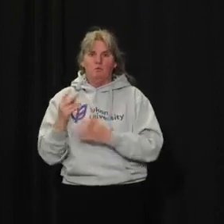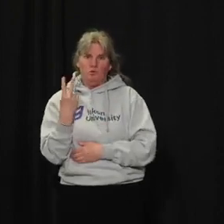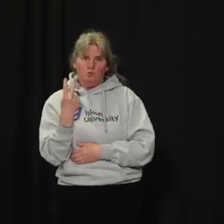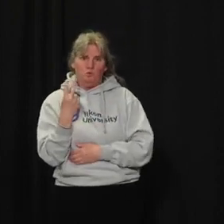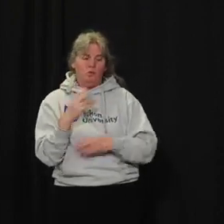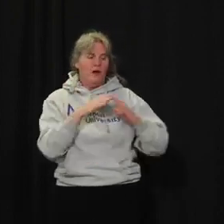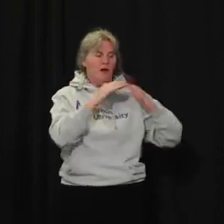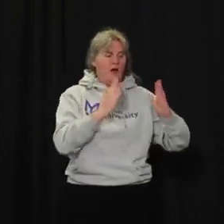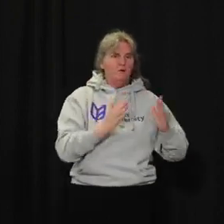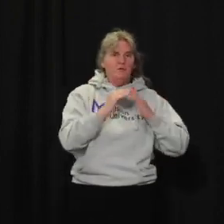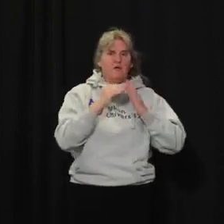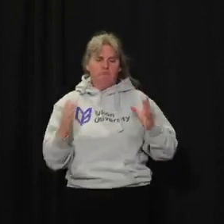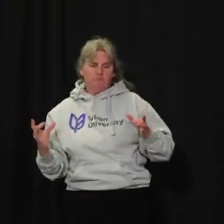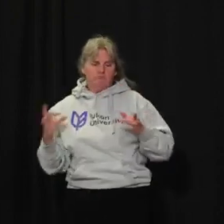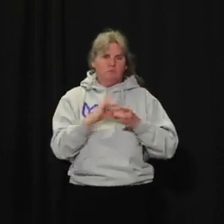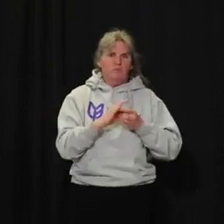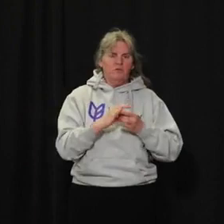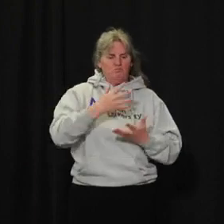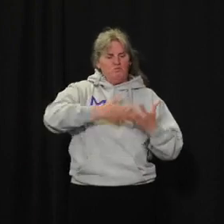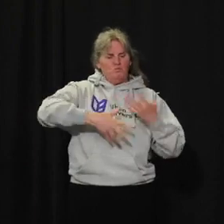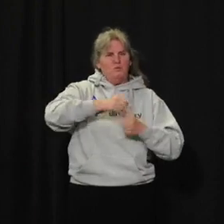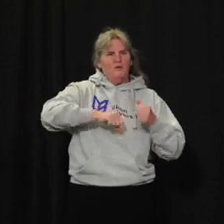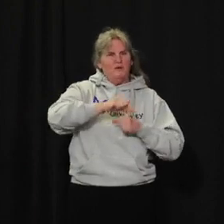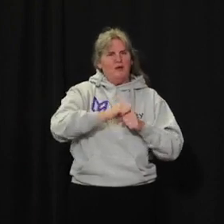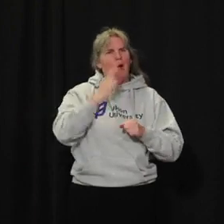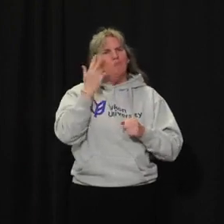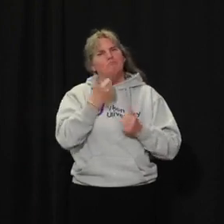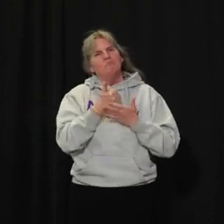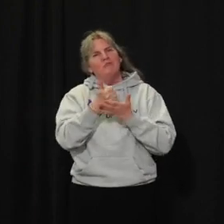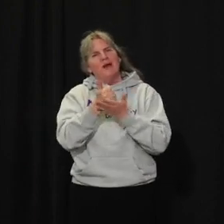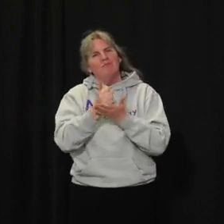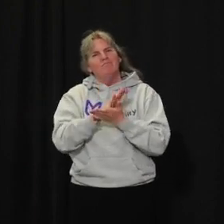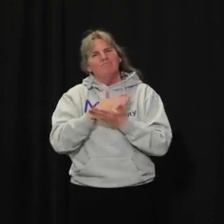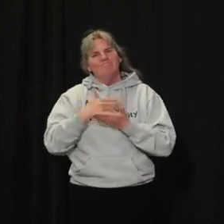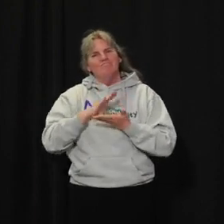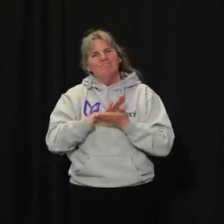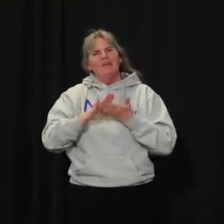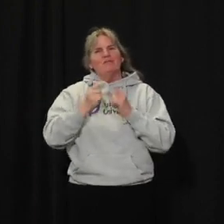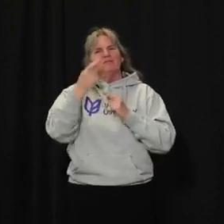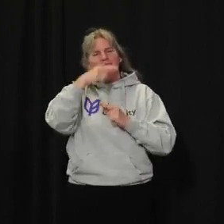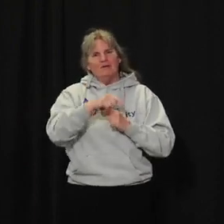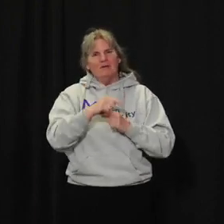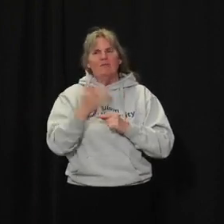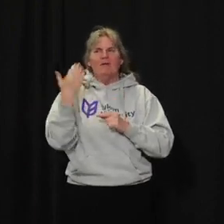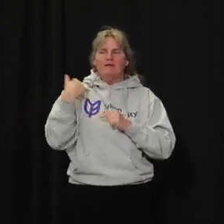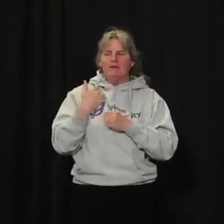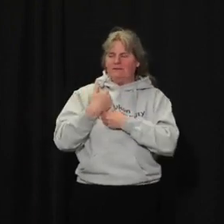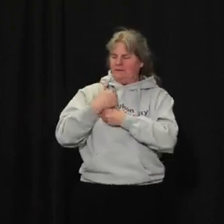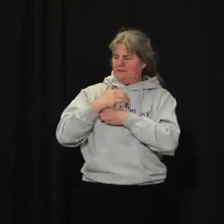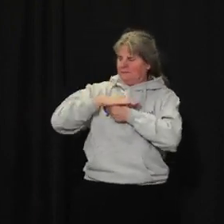bubbles to include another family and I hope that this has brought some relief to those who are feeling the burdens of these